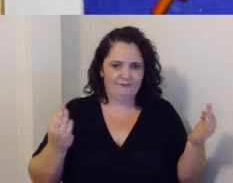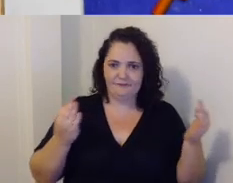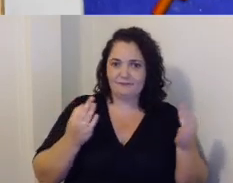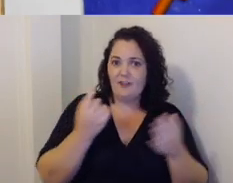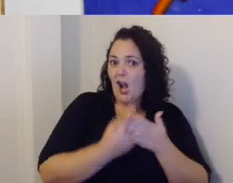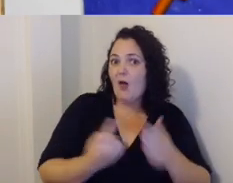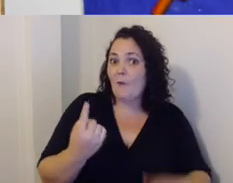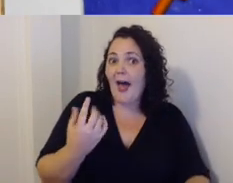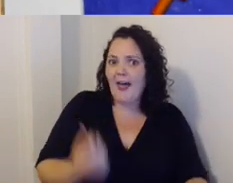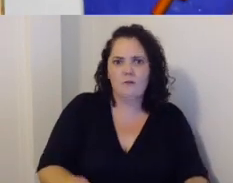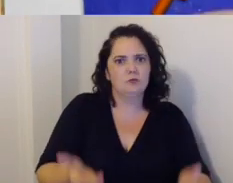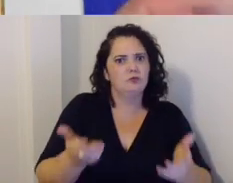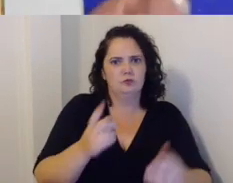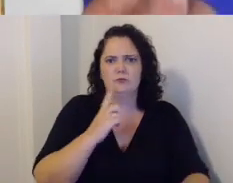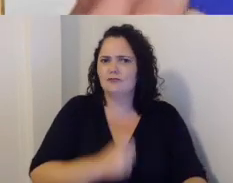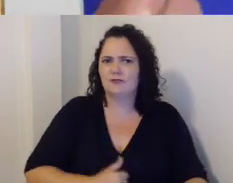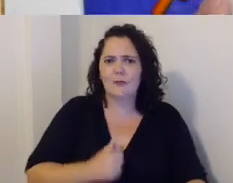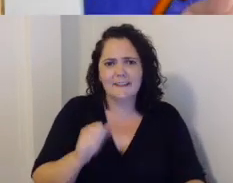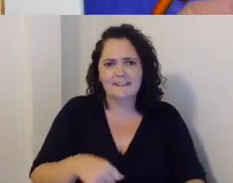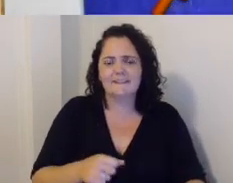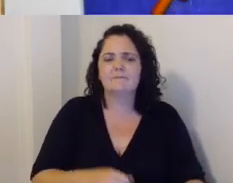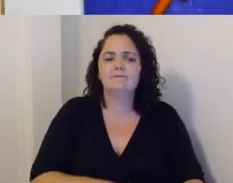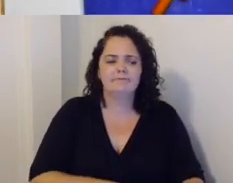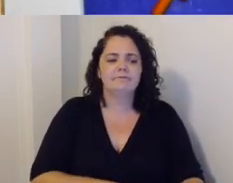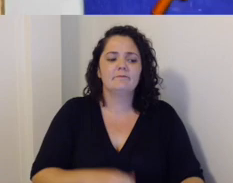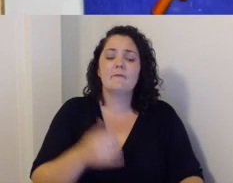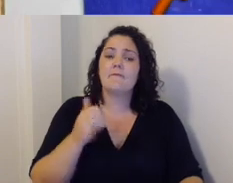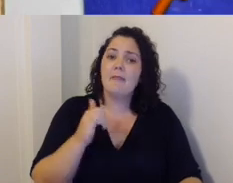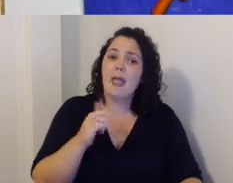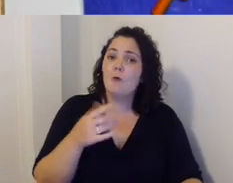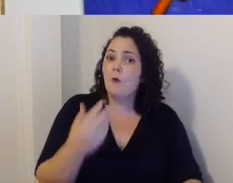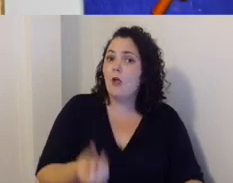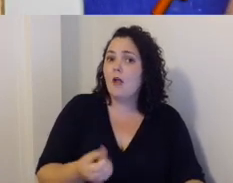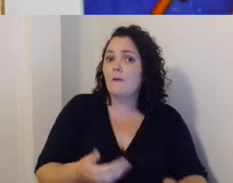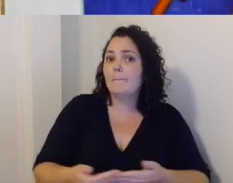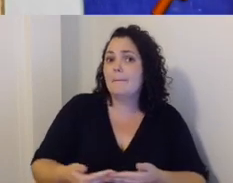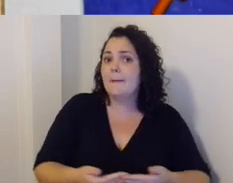I think you'll really enjoy it. If you have baby powder most likely what you have is a combination